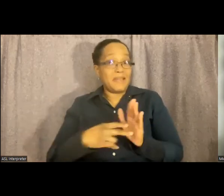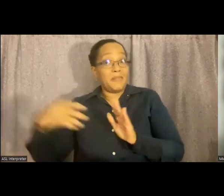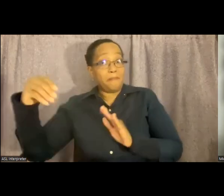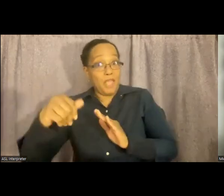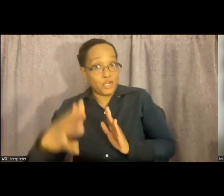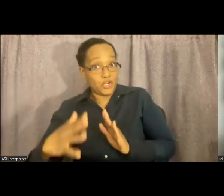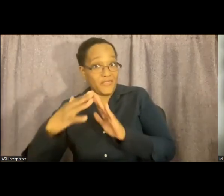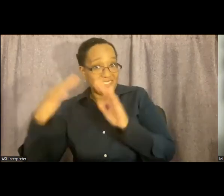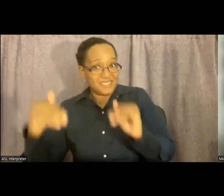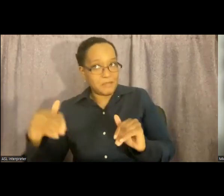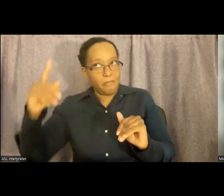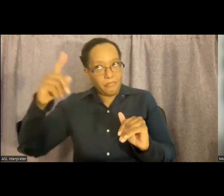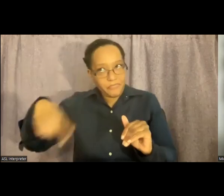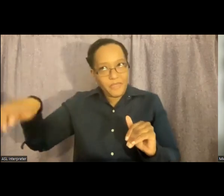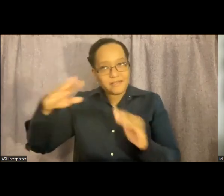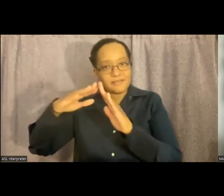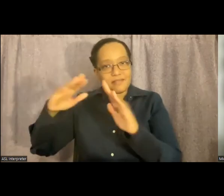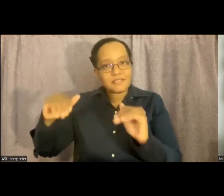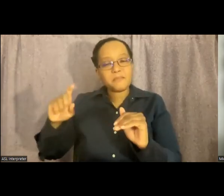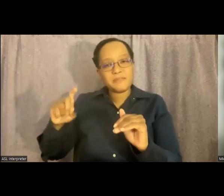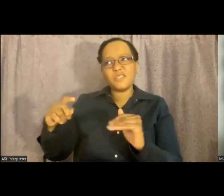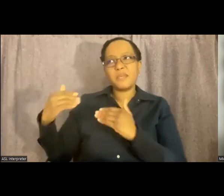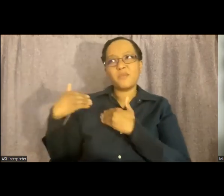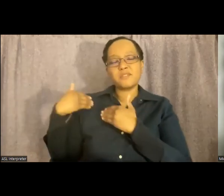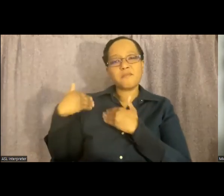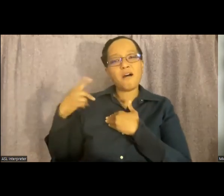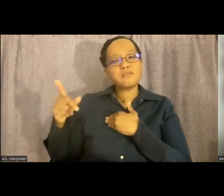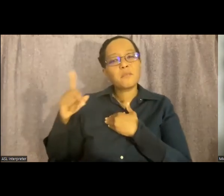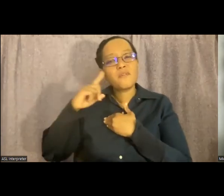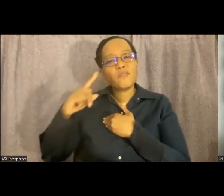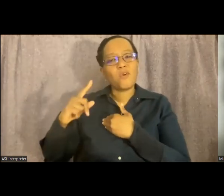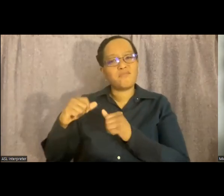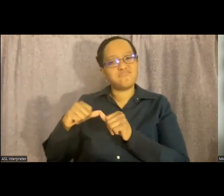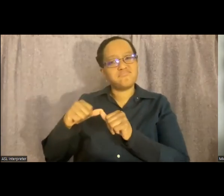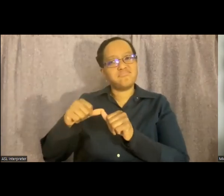We need to hold the systems accountable for continuing and providing the level of care